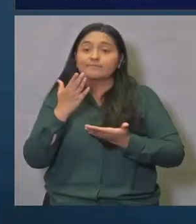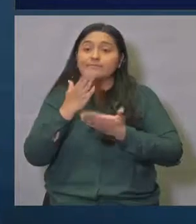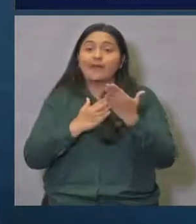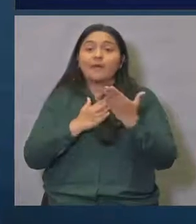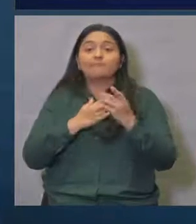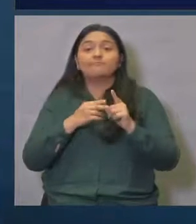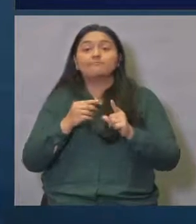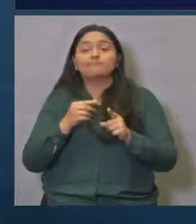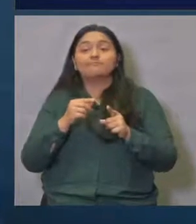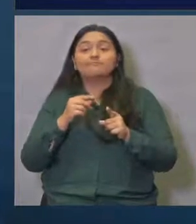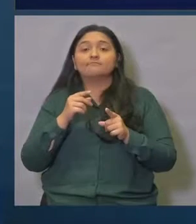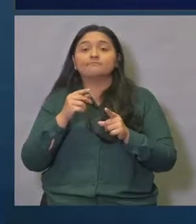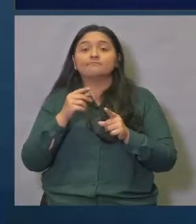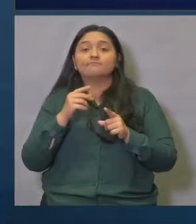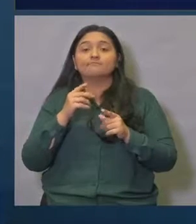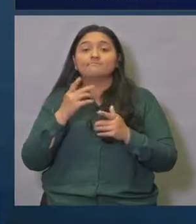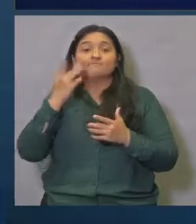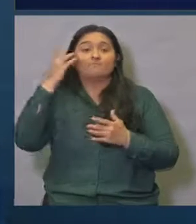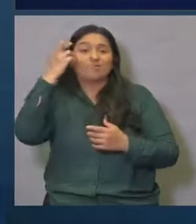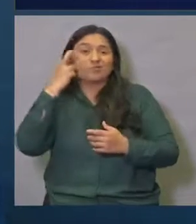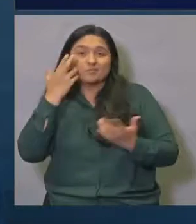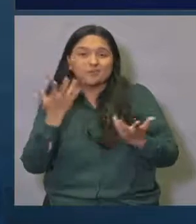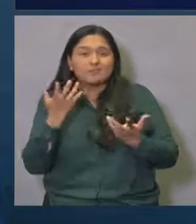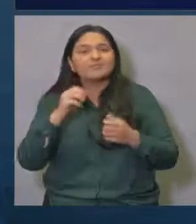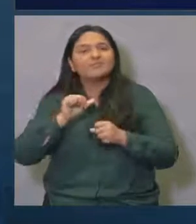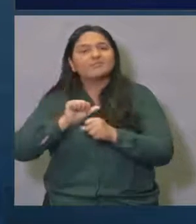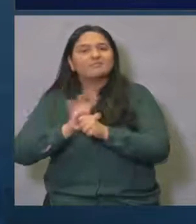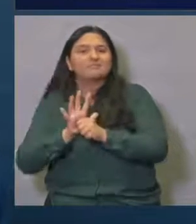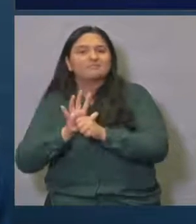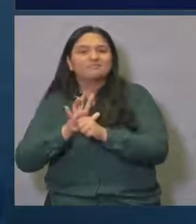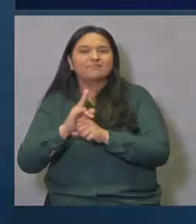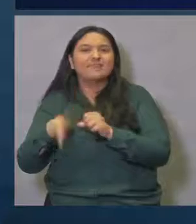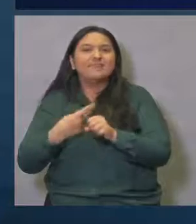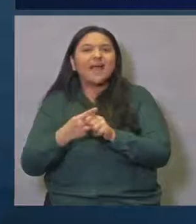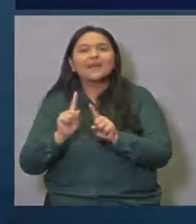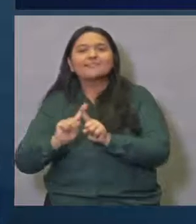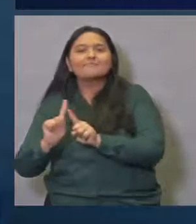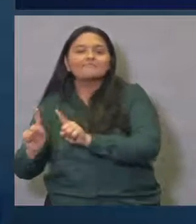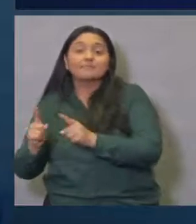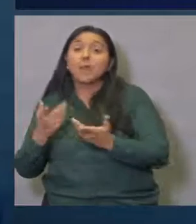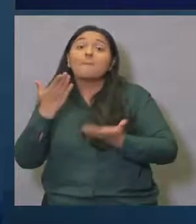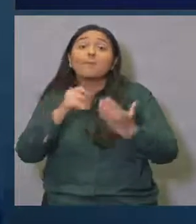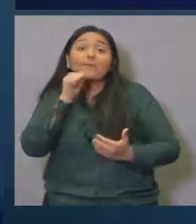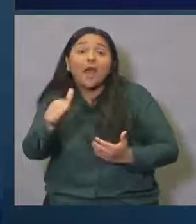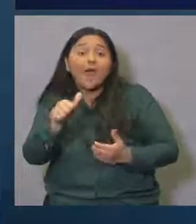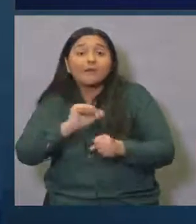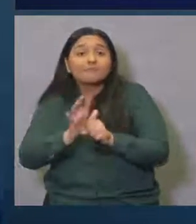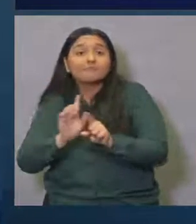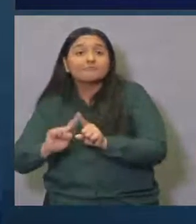RATHER THAT IT'S STARTING TO HAVE SOME OF THE IMPACT OF THOSE